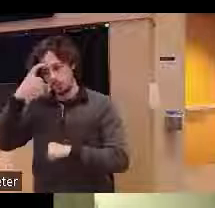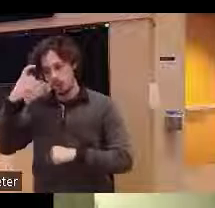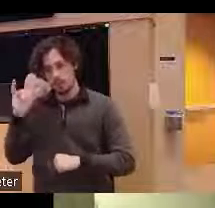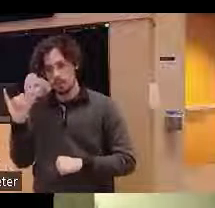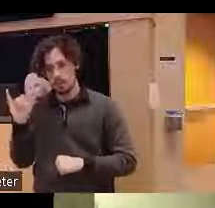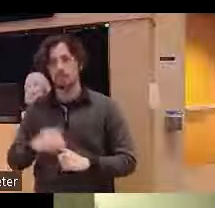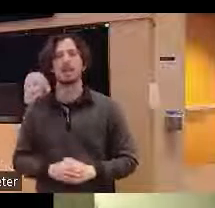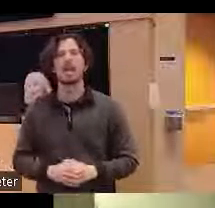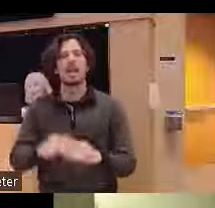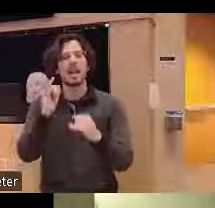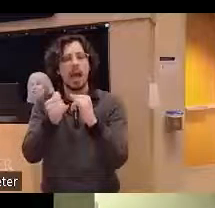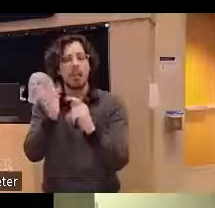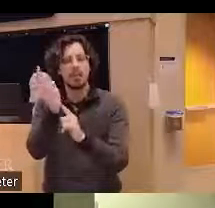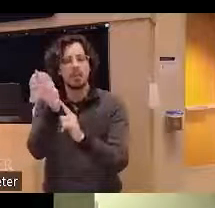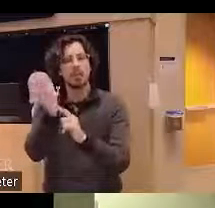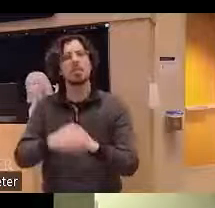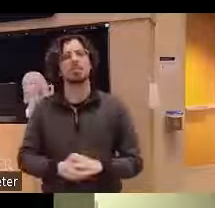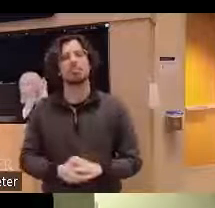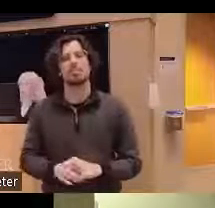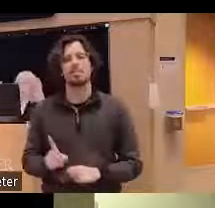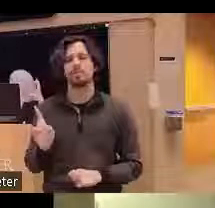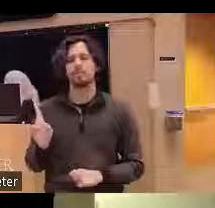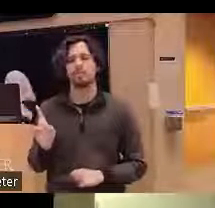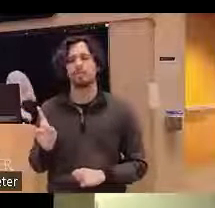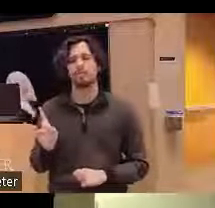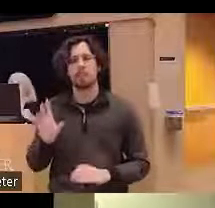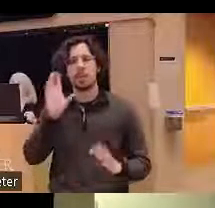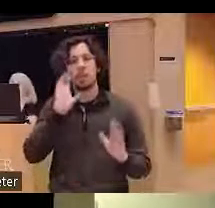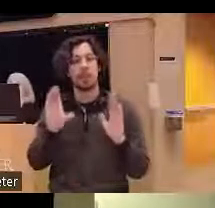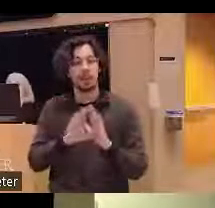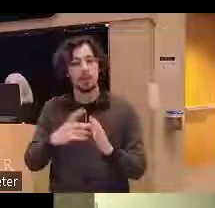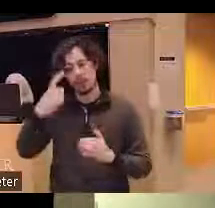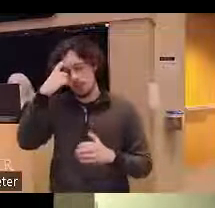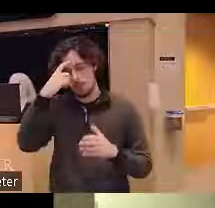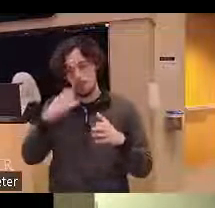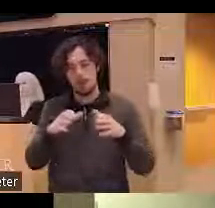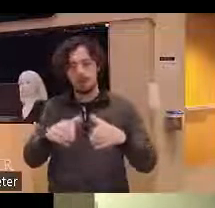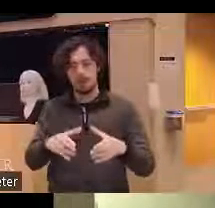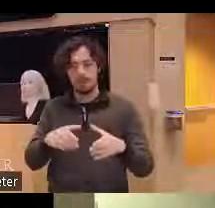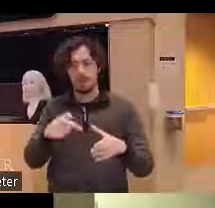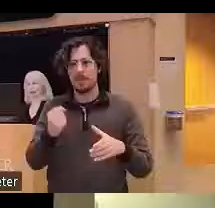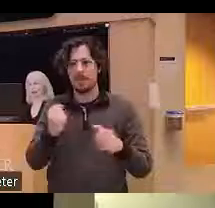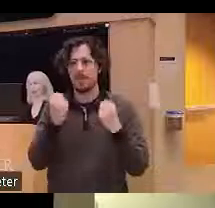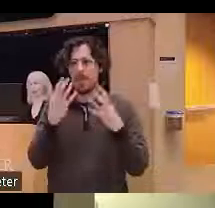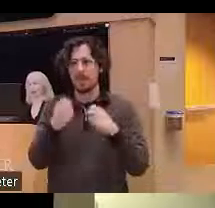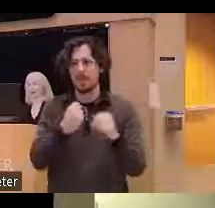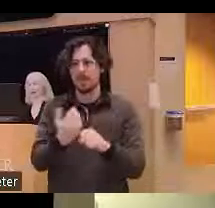minute or two um this is just a picture of the brain um many many years ago I gave my daughter